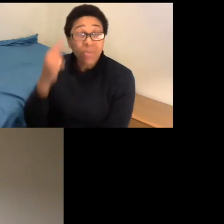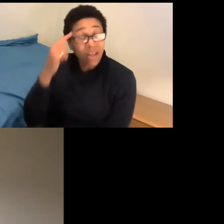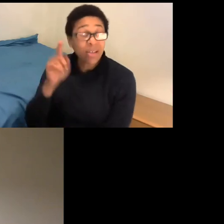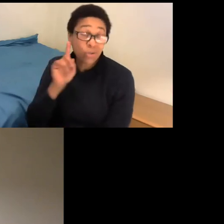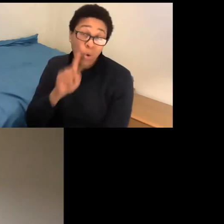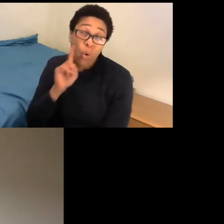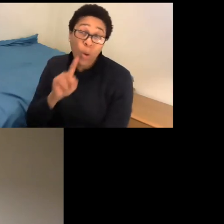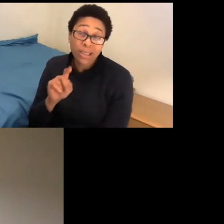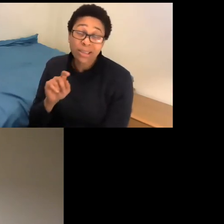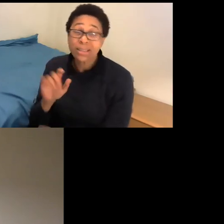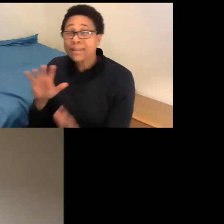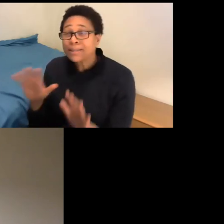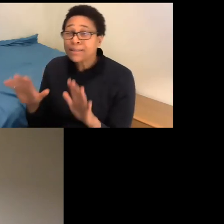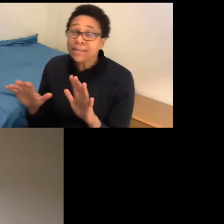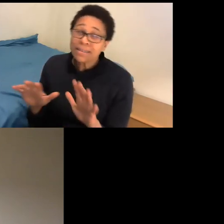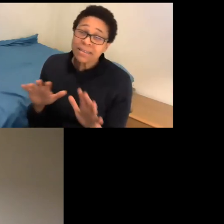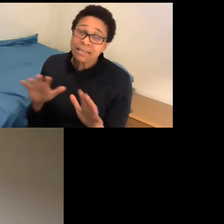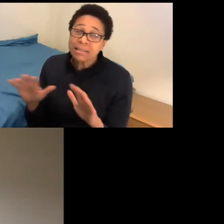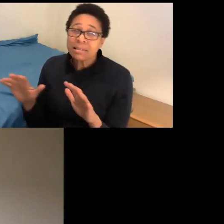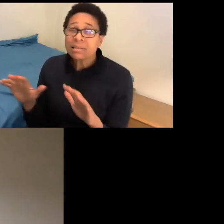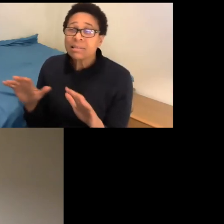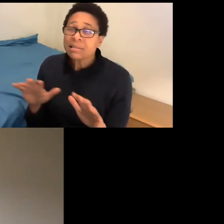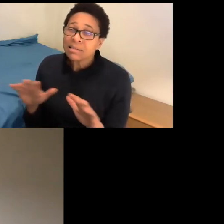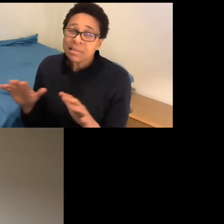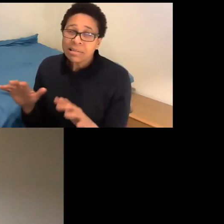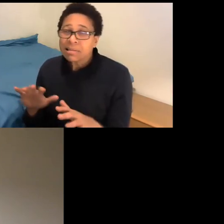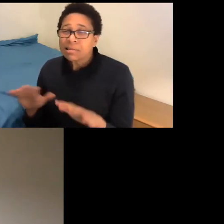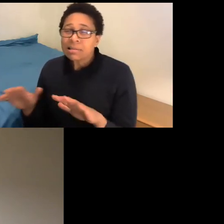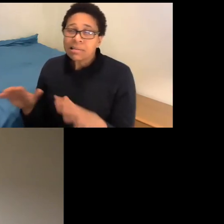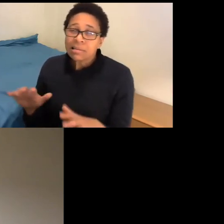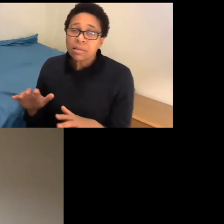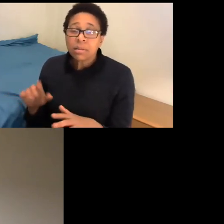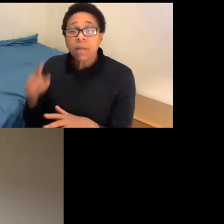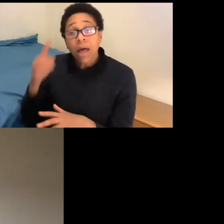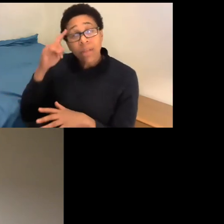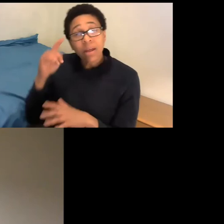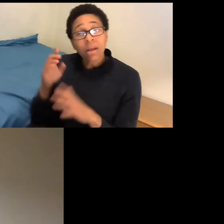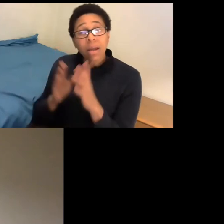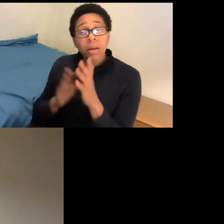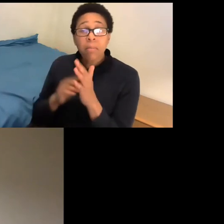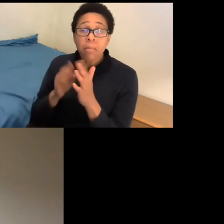we are. I think in the MENA region, or in any other Muslim